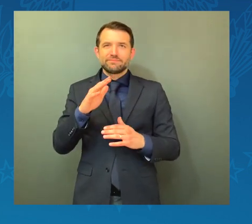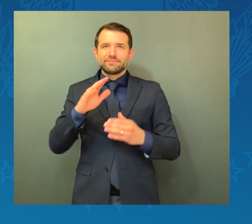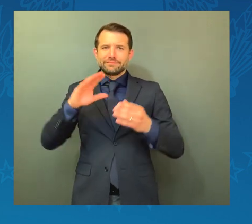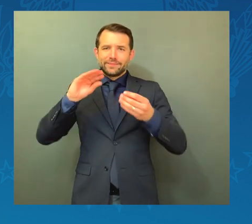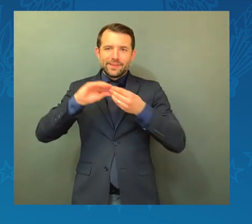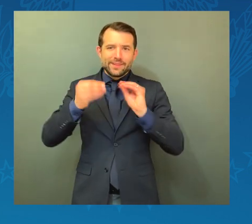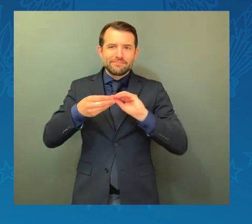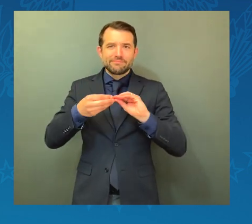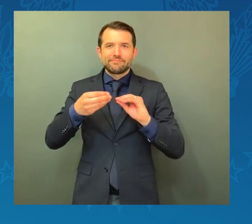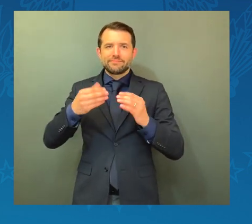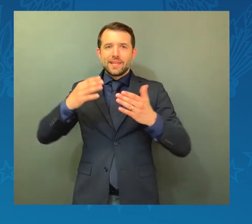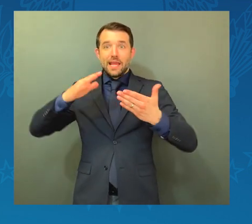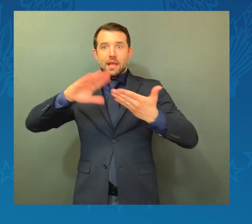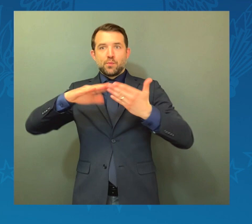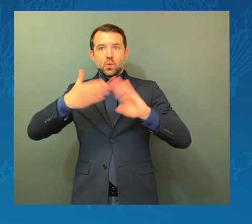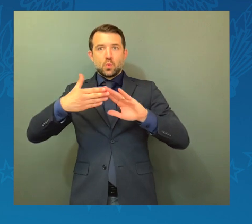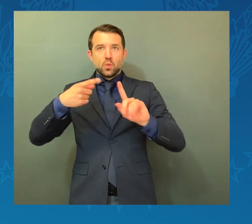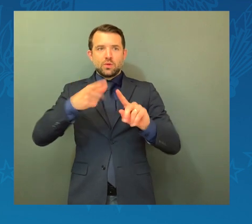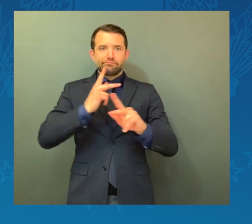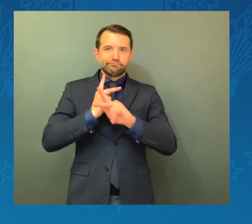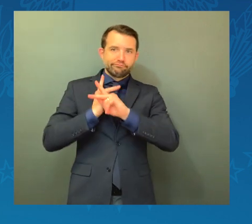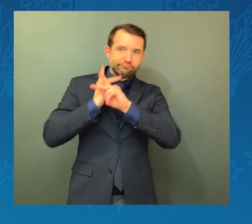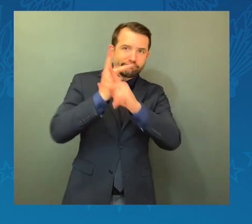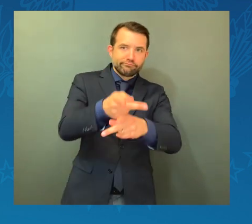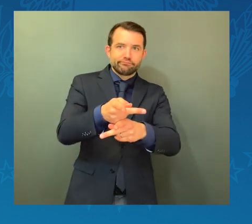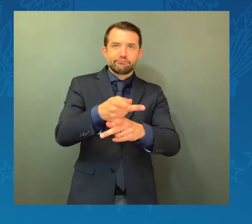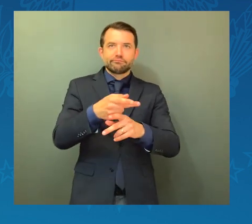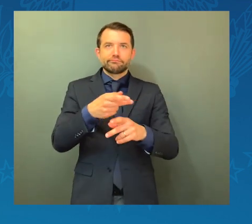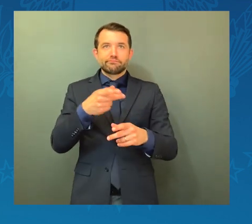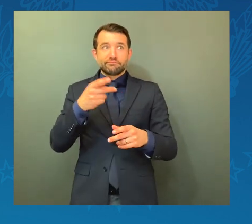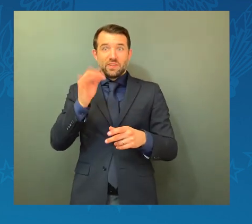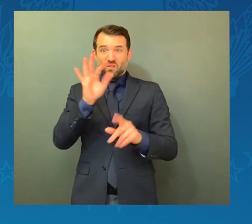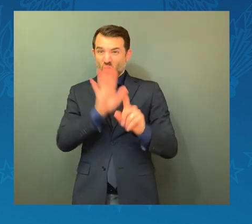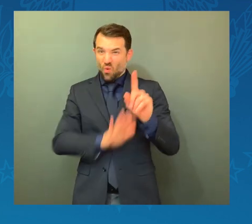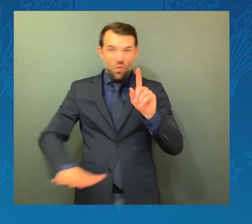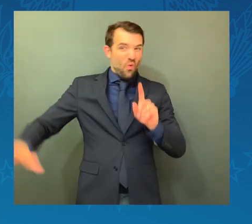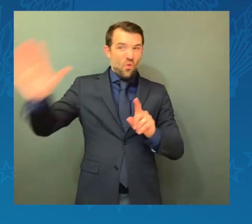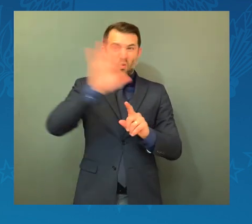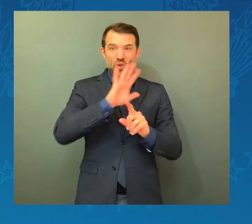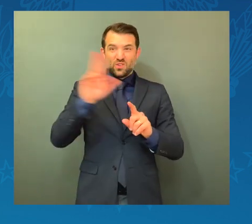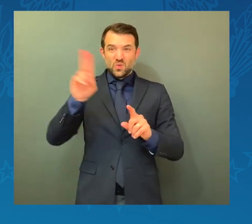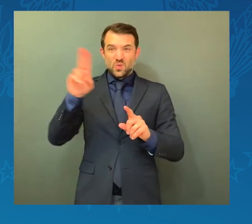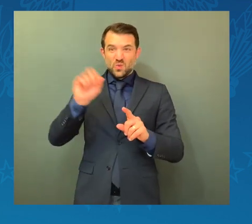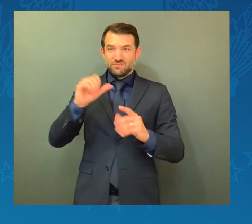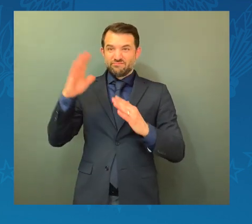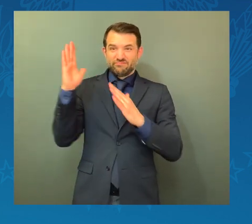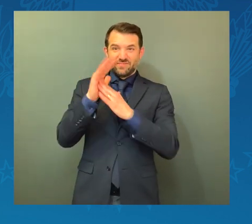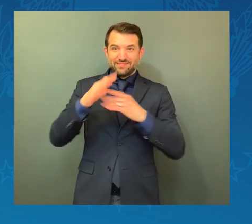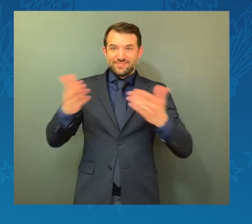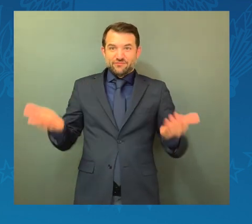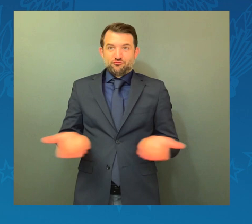of any state in our nation --